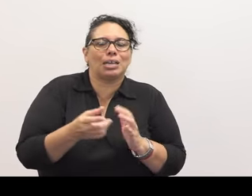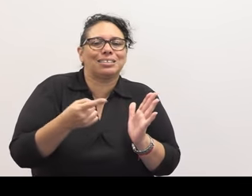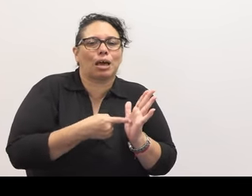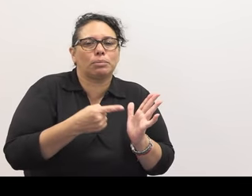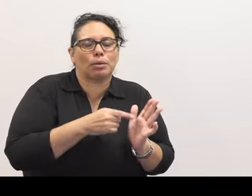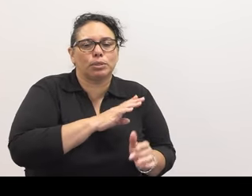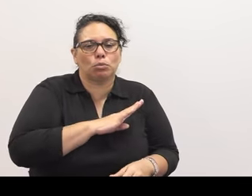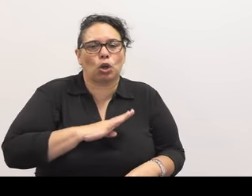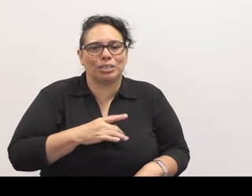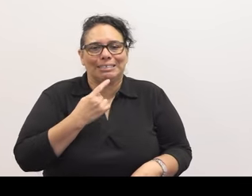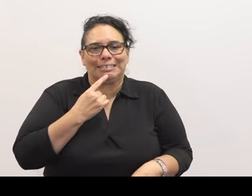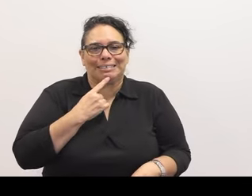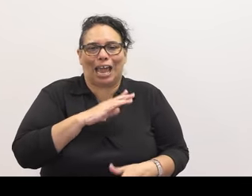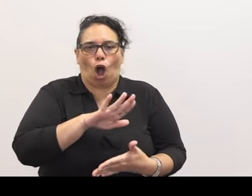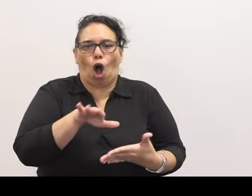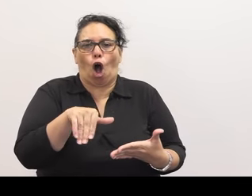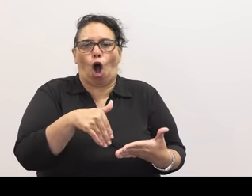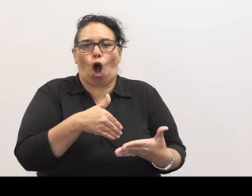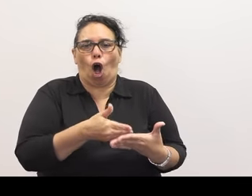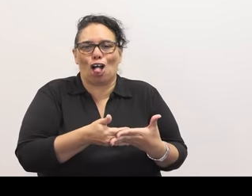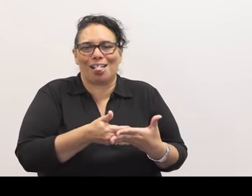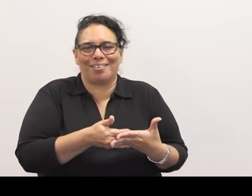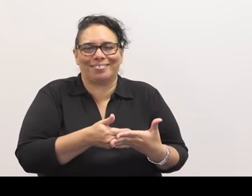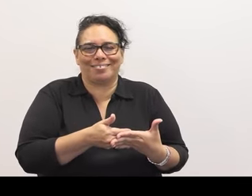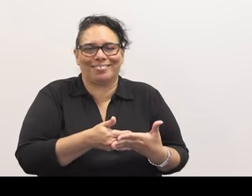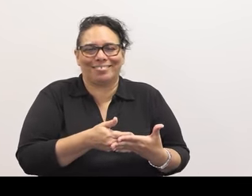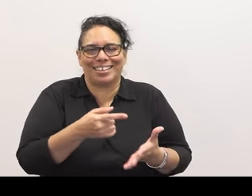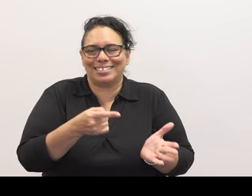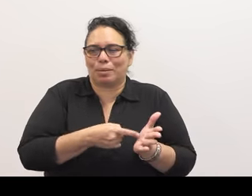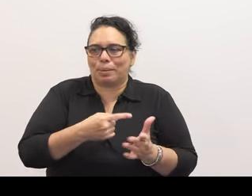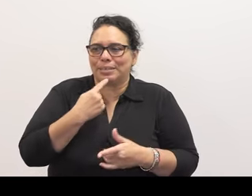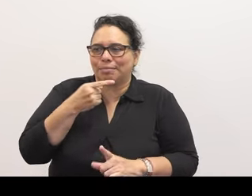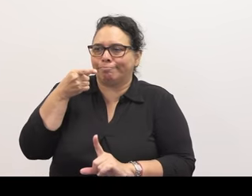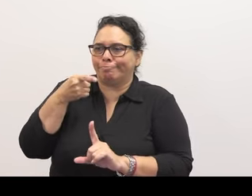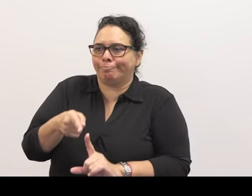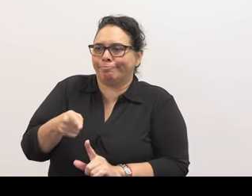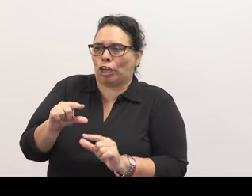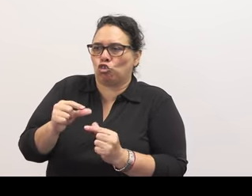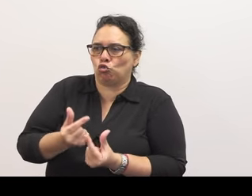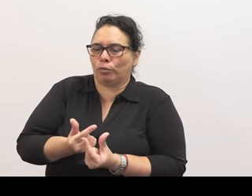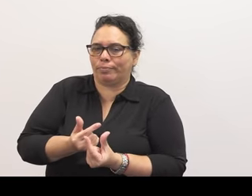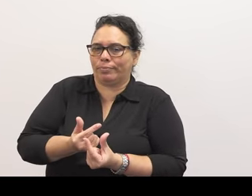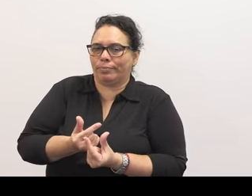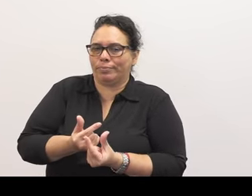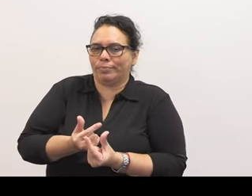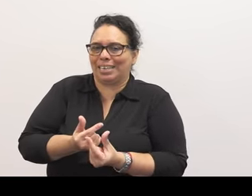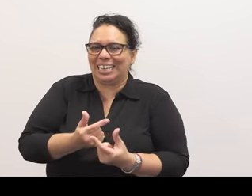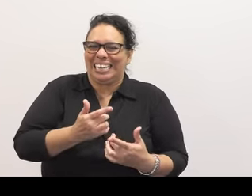all, sometimes boards will, say a particular student group. Typically when boards say a particular student group,